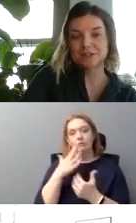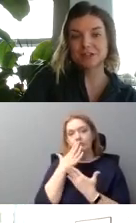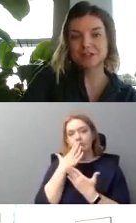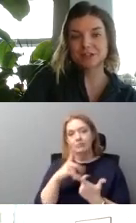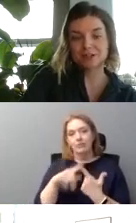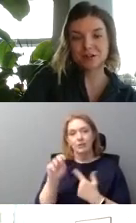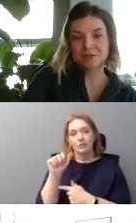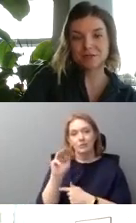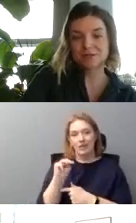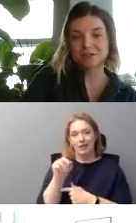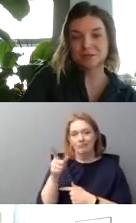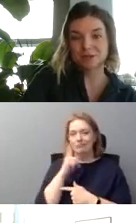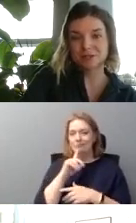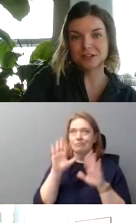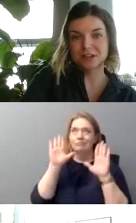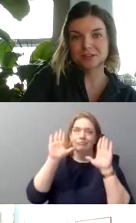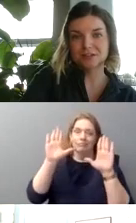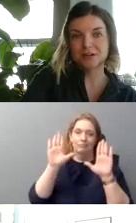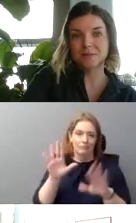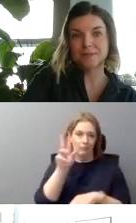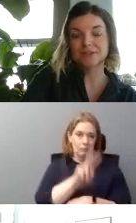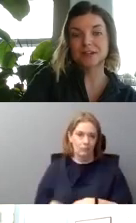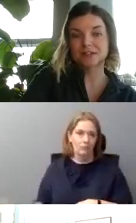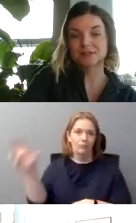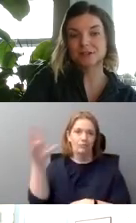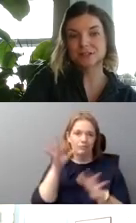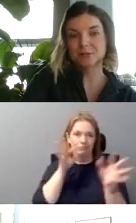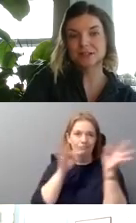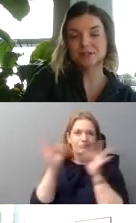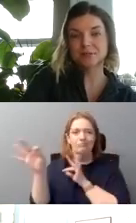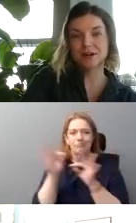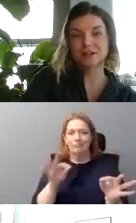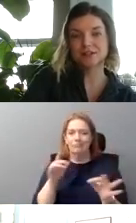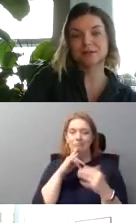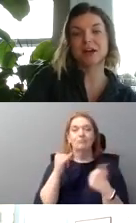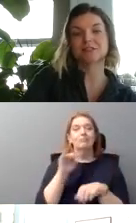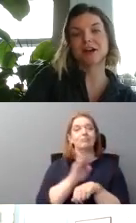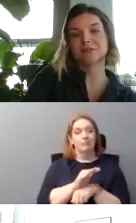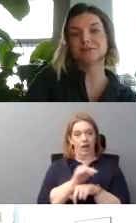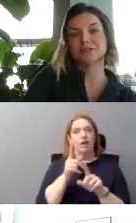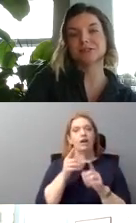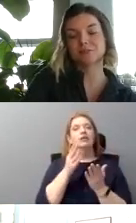such an incredible tour tonight. Tonight's tour is brought to you by the James Castle House, which is